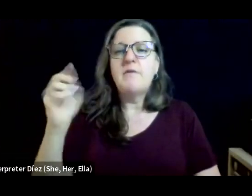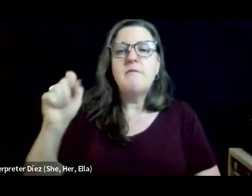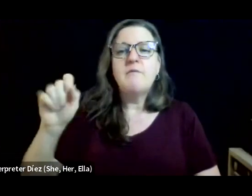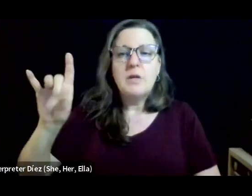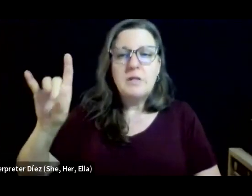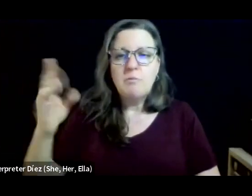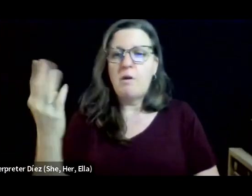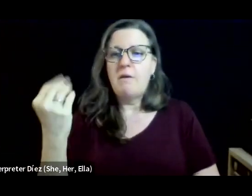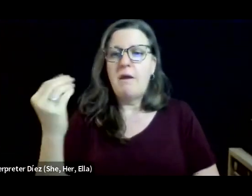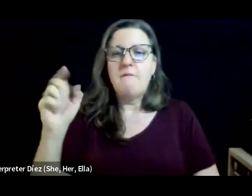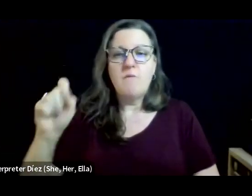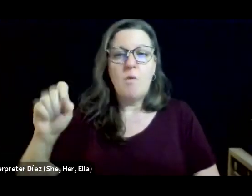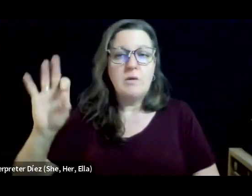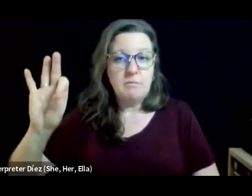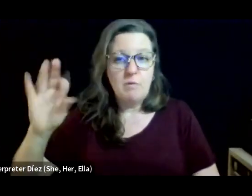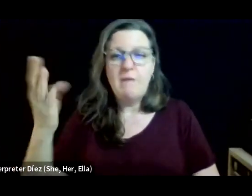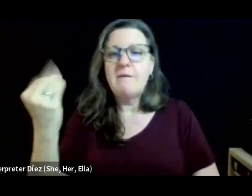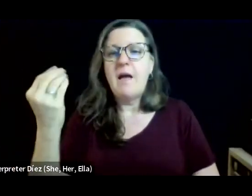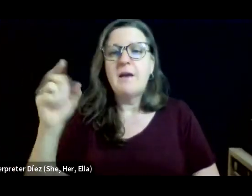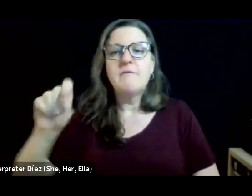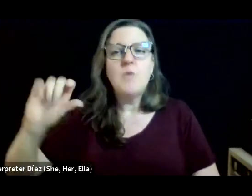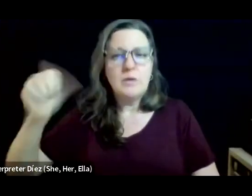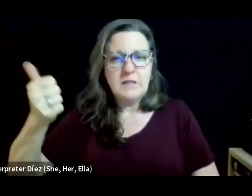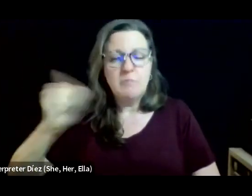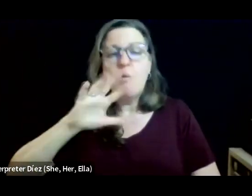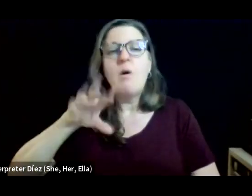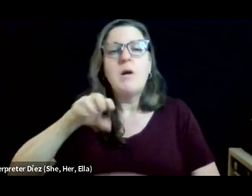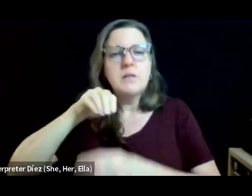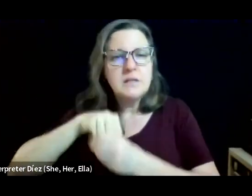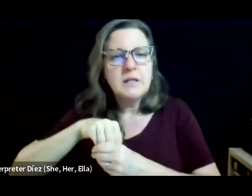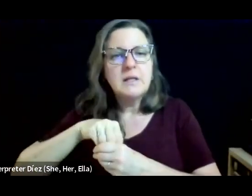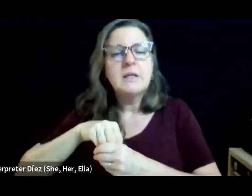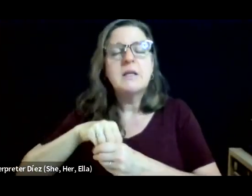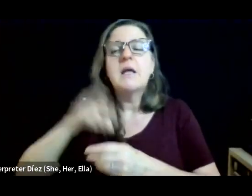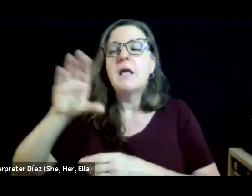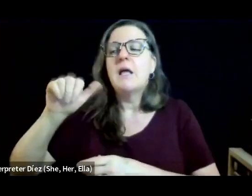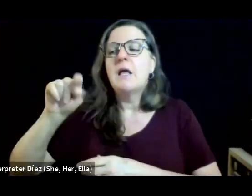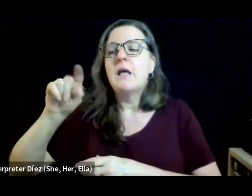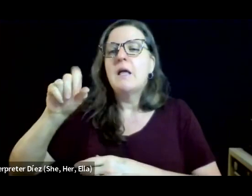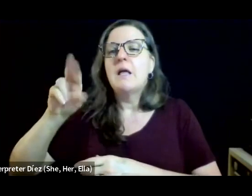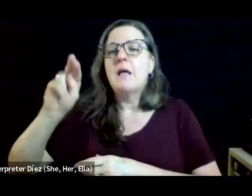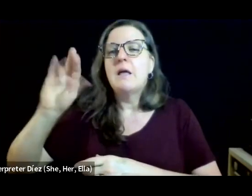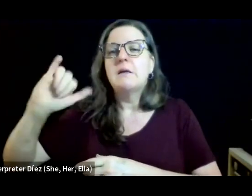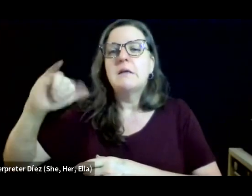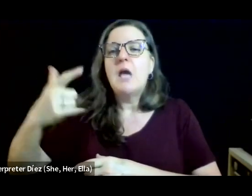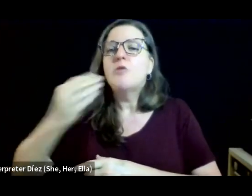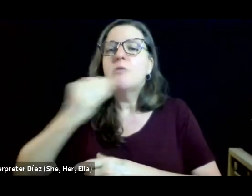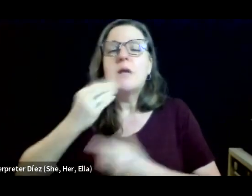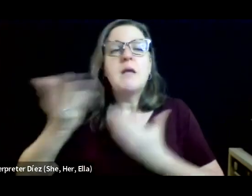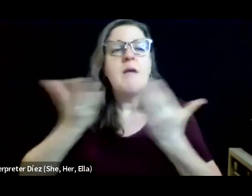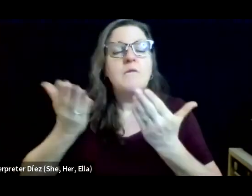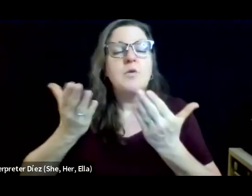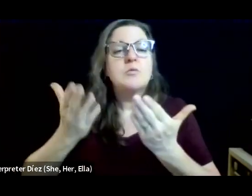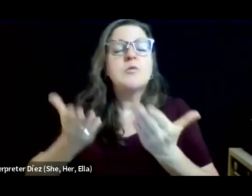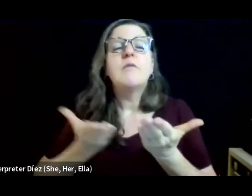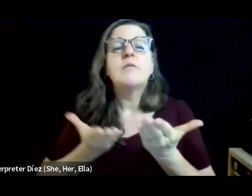#14.10, all involves catering and food services. Can we have a motion to approve those four?